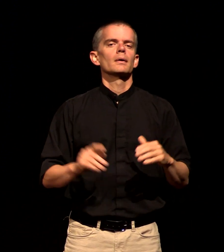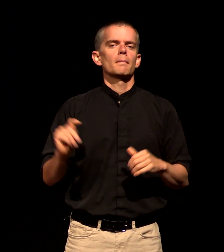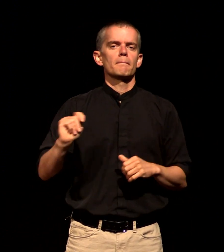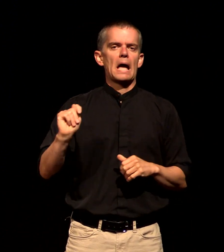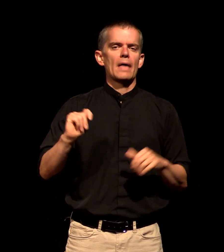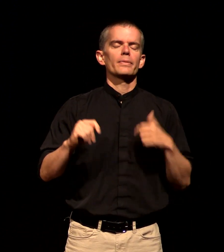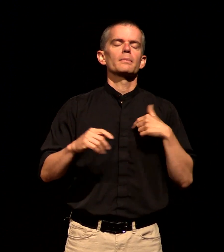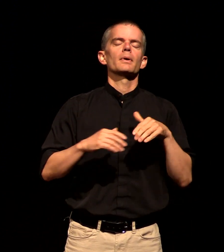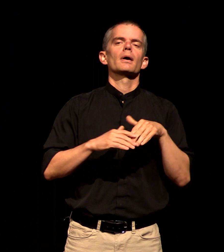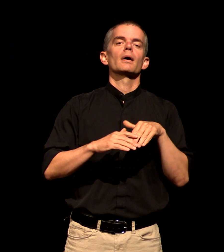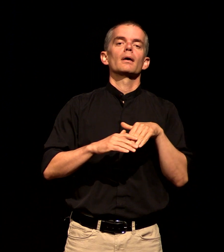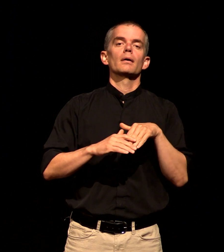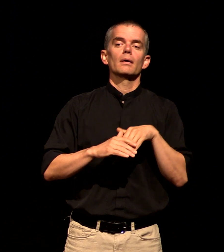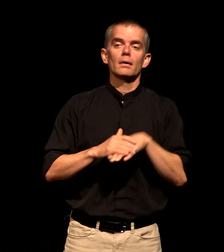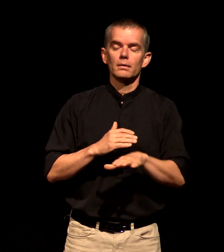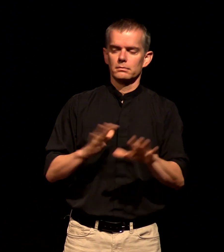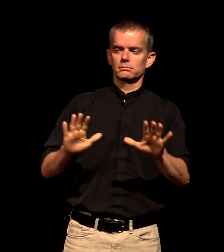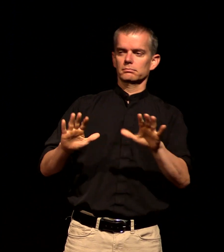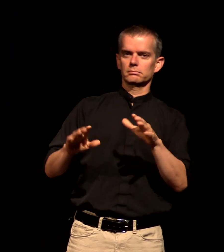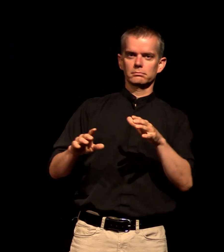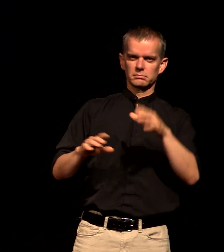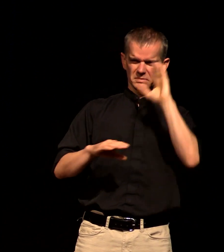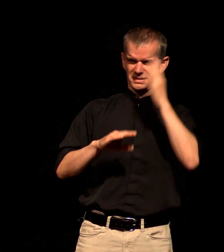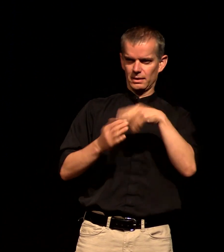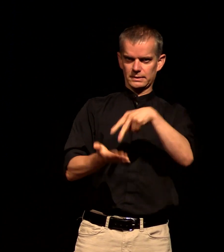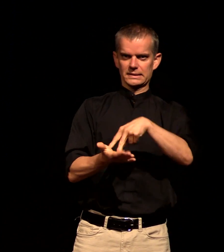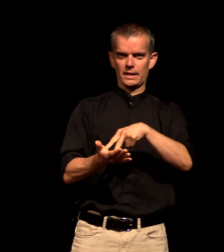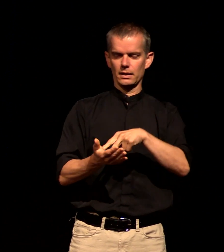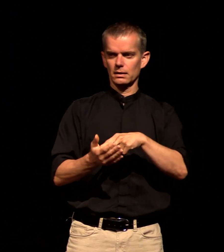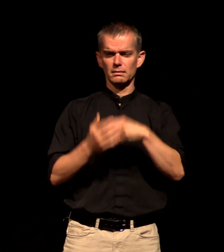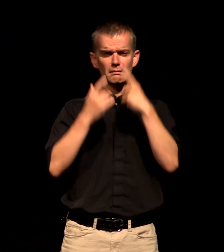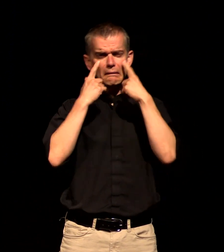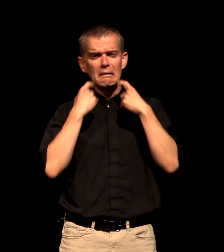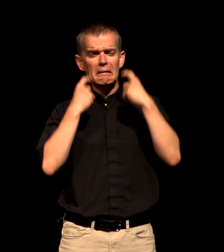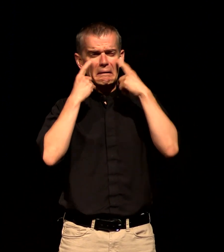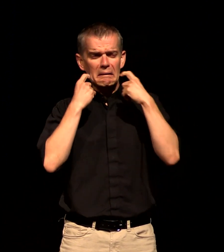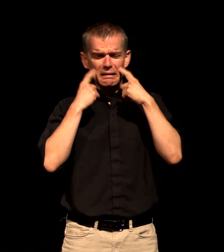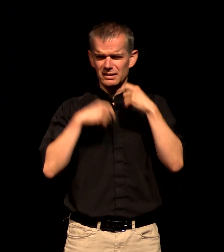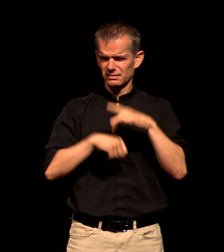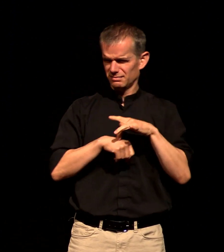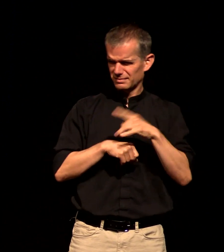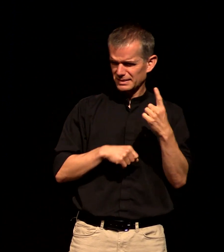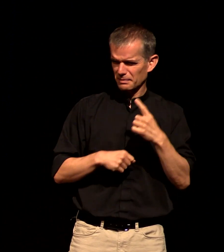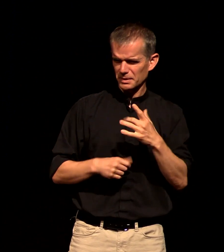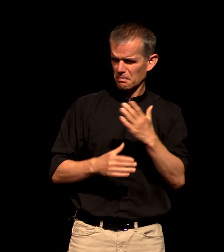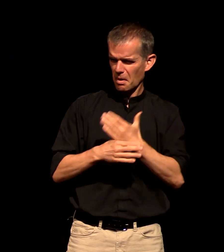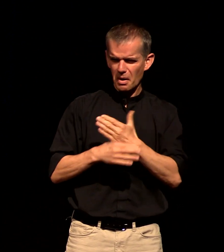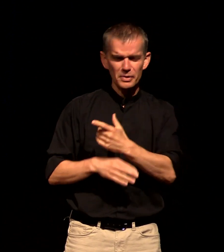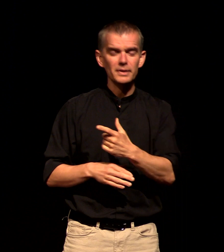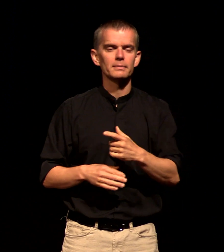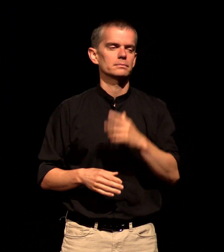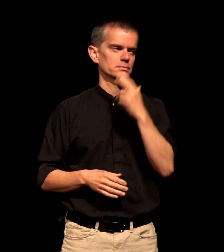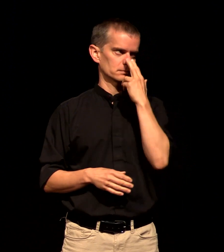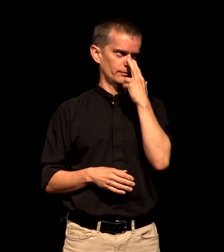my bathroom, and notice that he's crying, he is upset about something. And the funny part about this moment, it is kind of